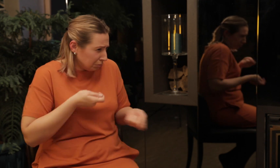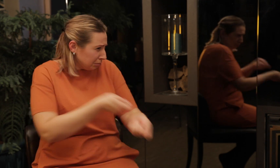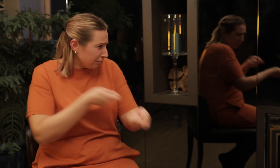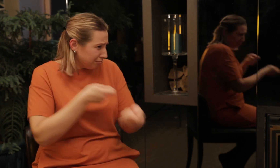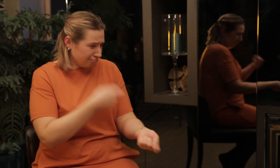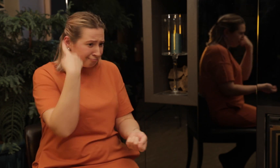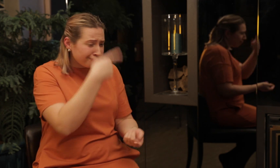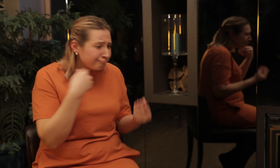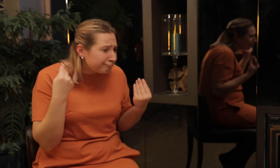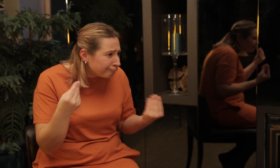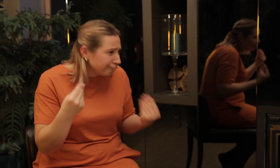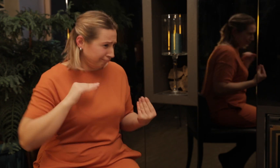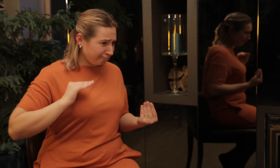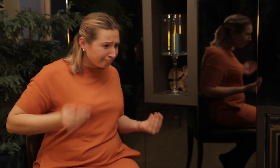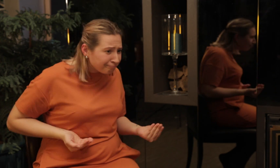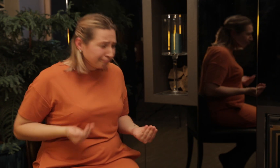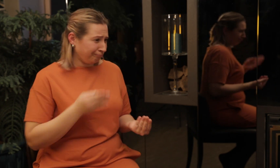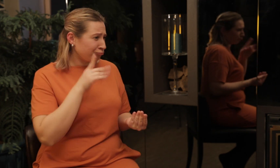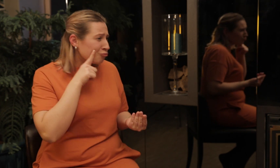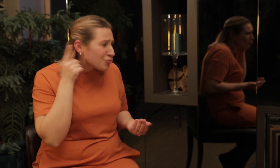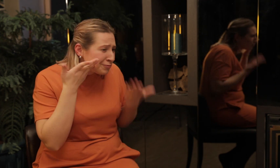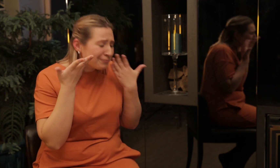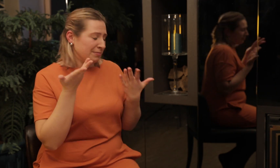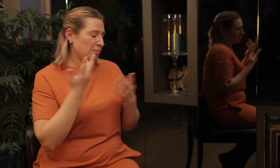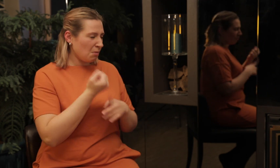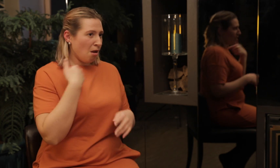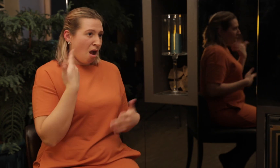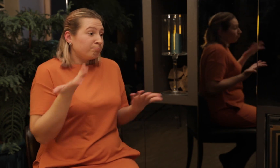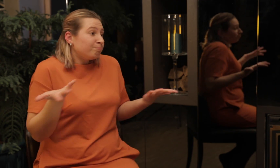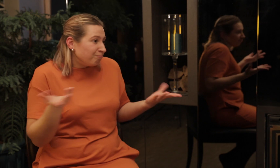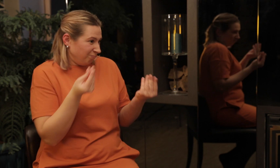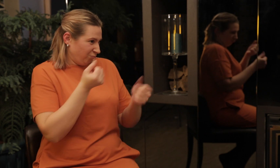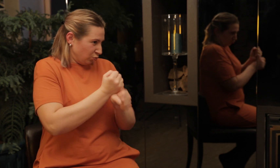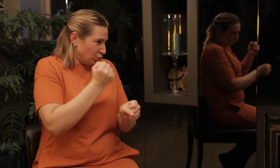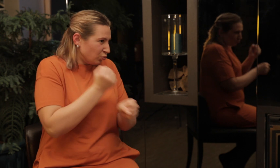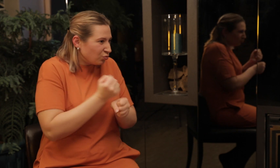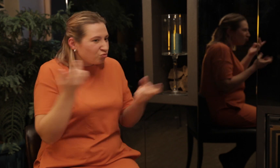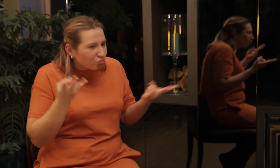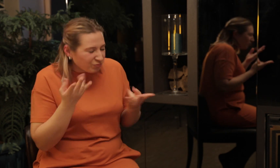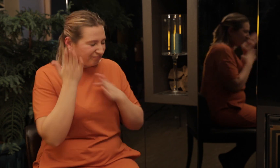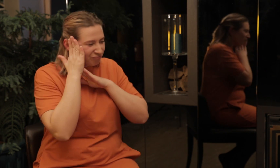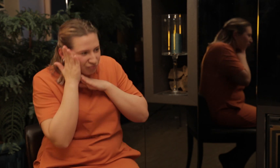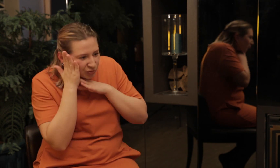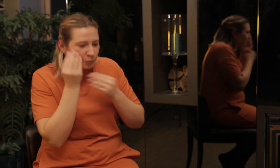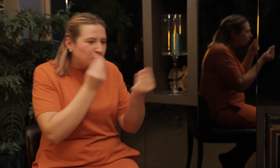being an elegant looking young woman and could do better. I didn’t have much choice as I had to earn a living to pay for day-to-day expenses.